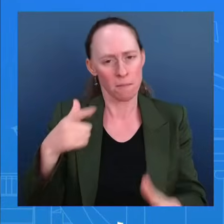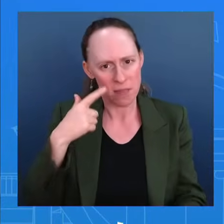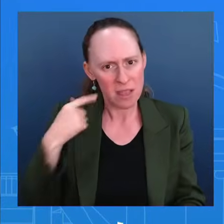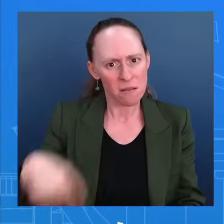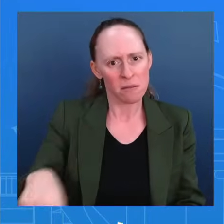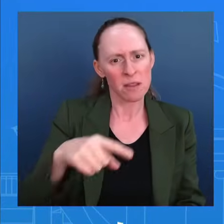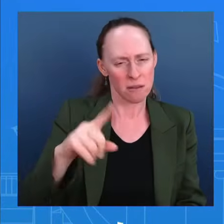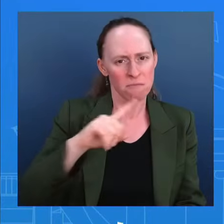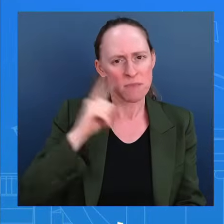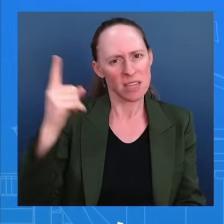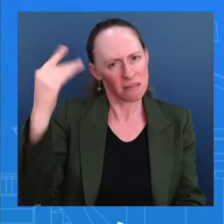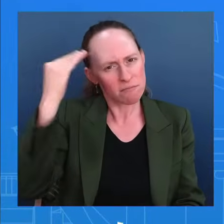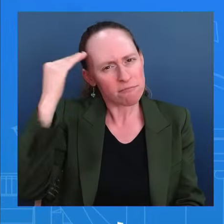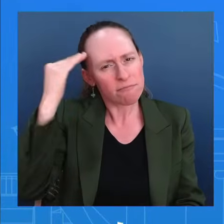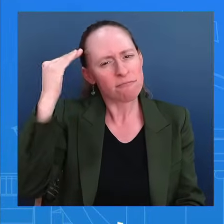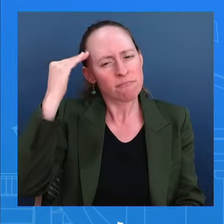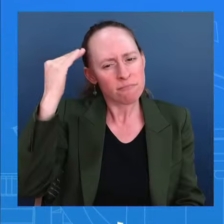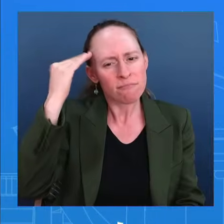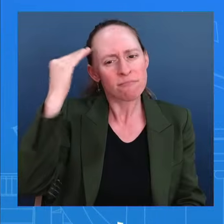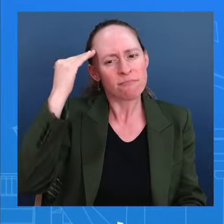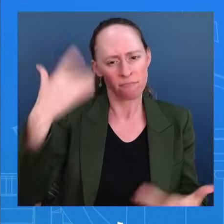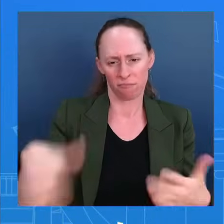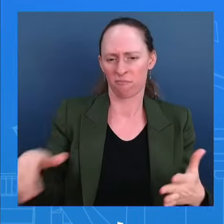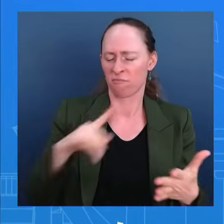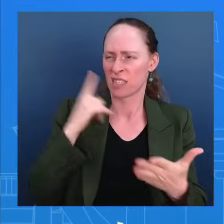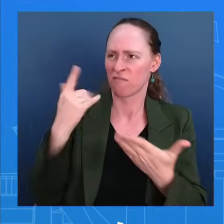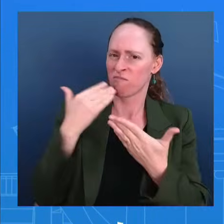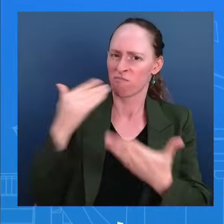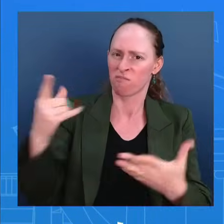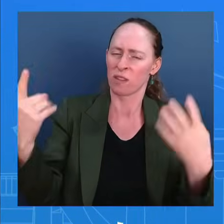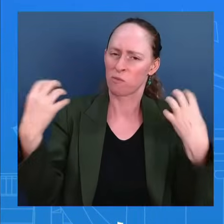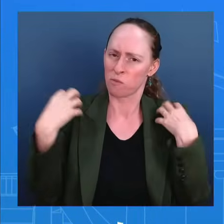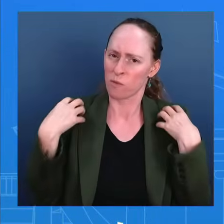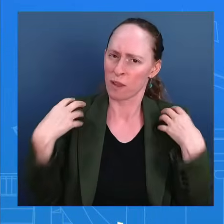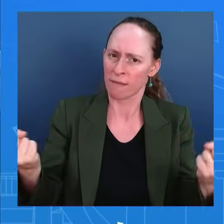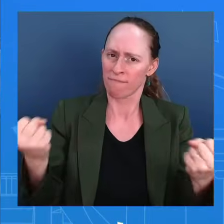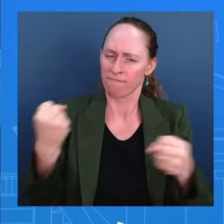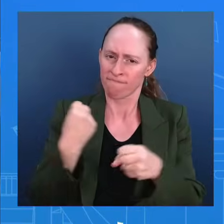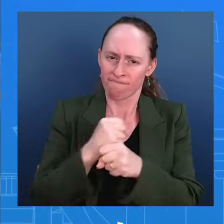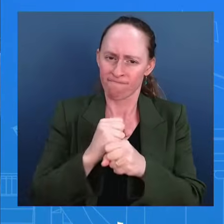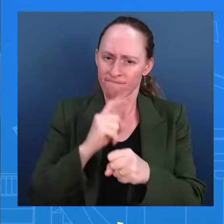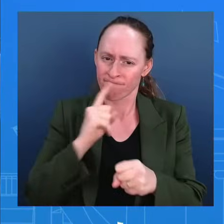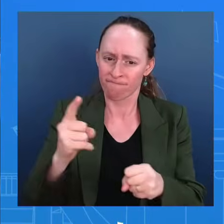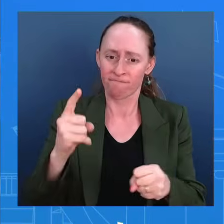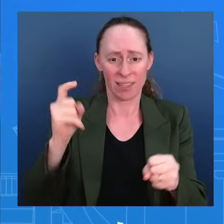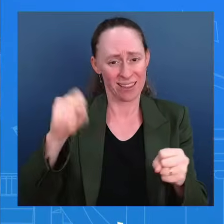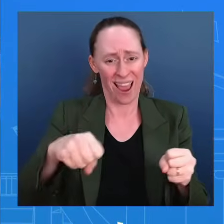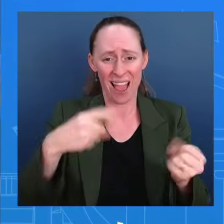The president said what he -- he wanted to say yesterday, and I'll leave it as that. The Press: But that -- I guess, are you -- is it just adding some misinformation then?